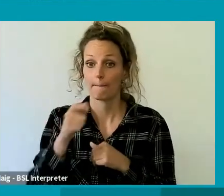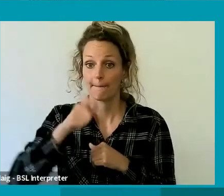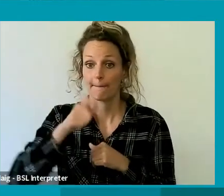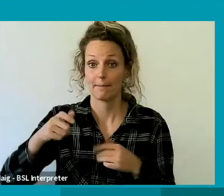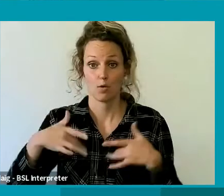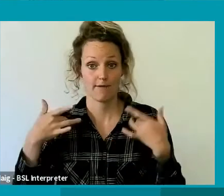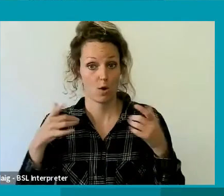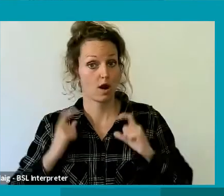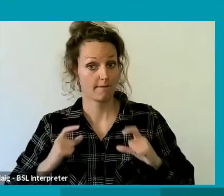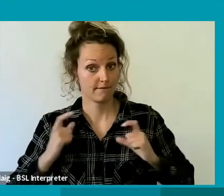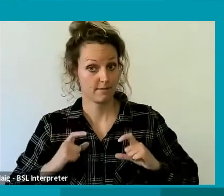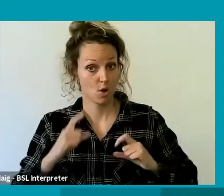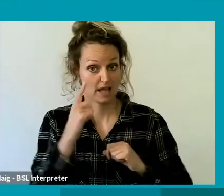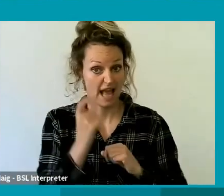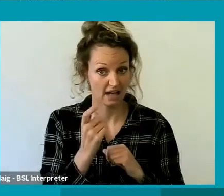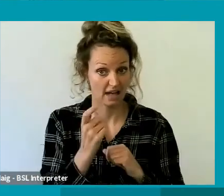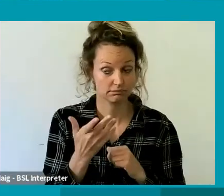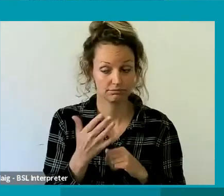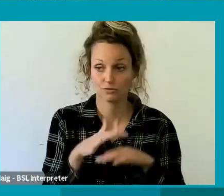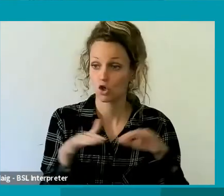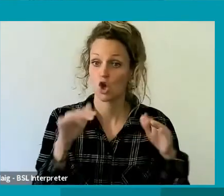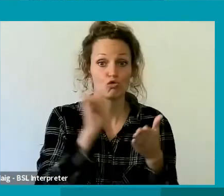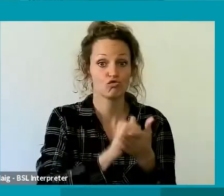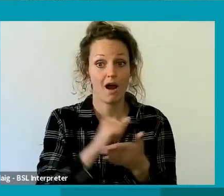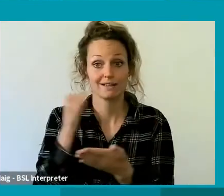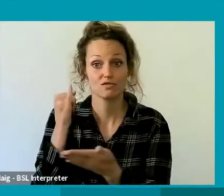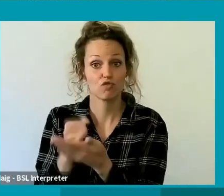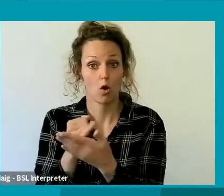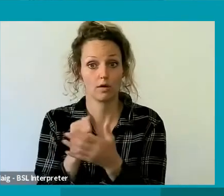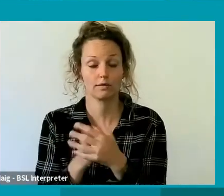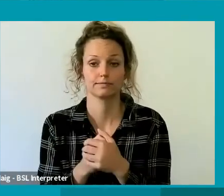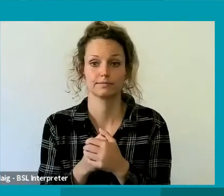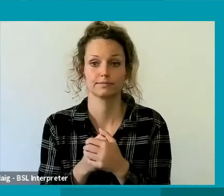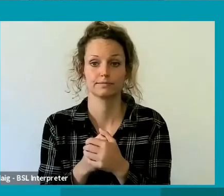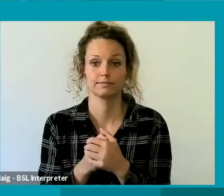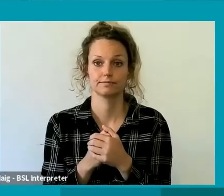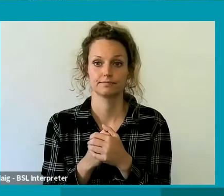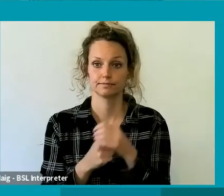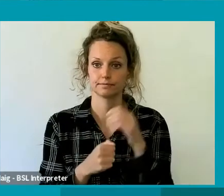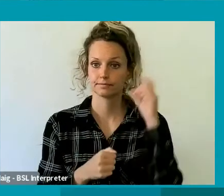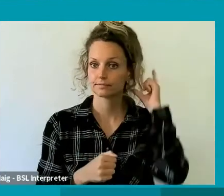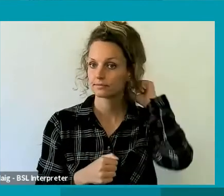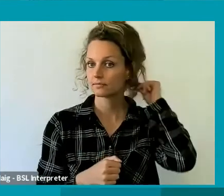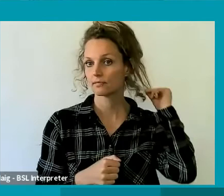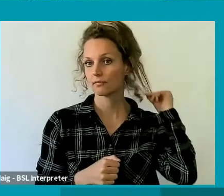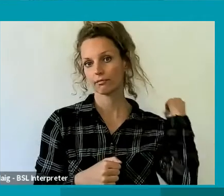There's no right. There's no wrong, there's just a right and wrong for you, right?